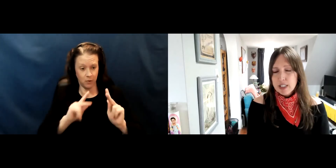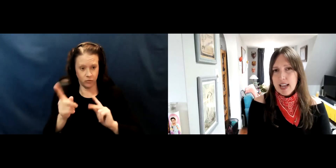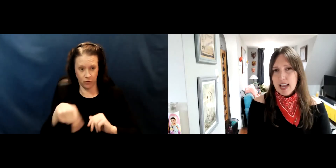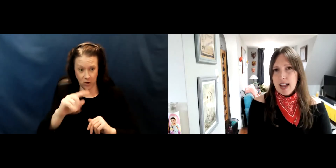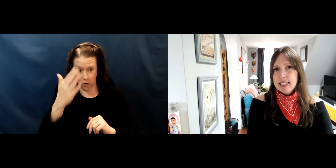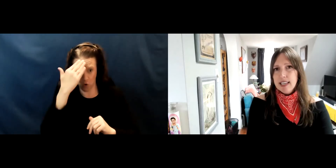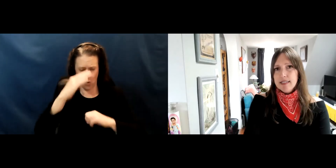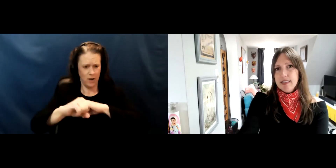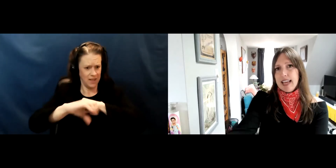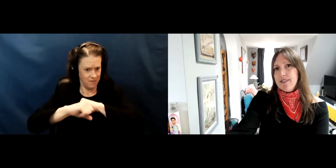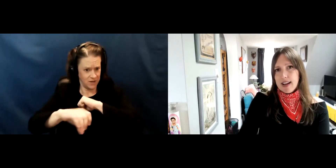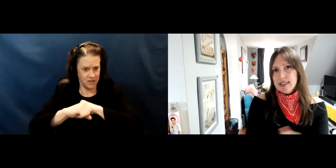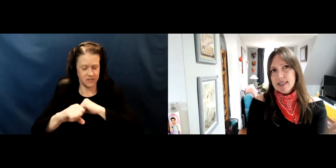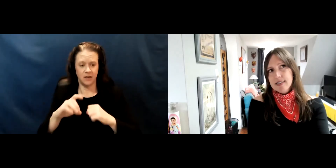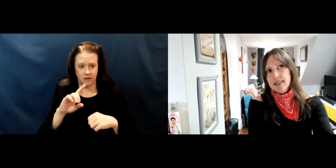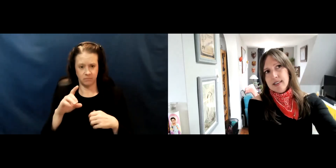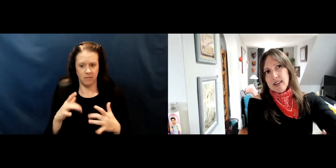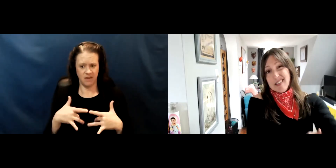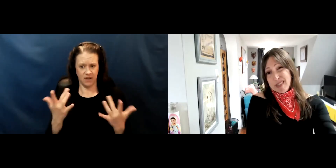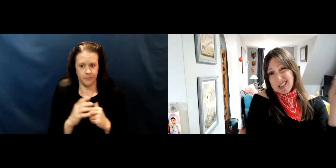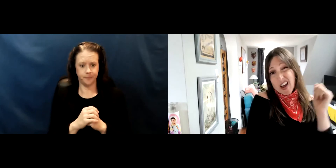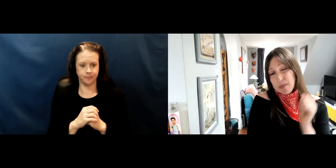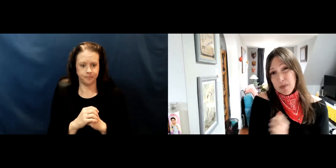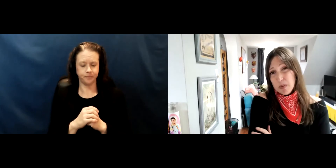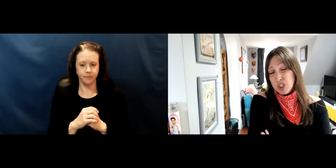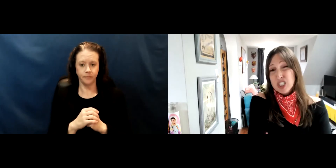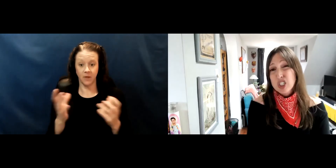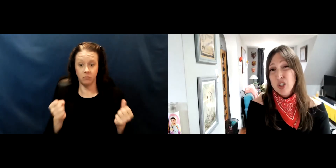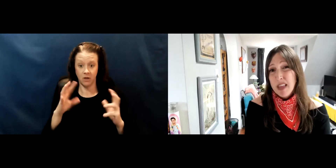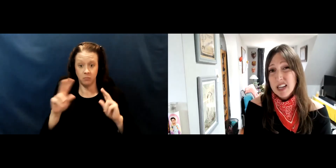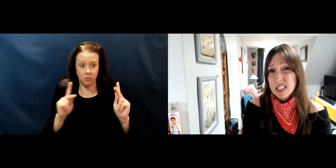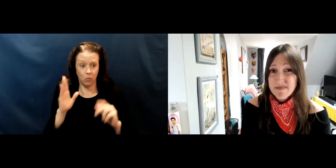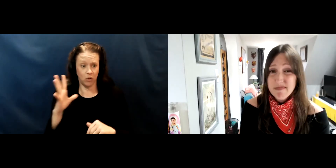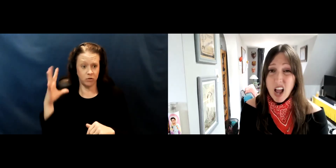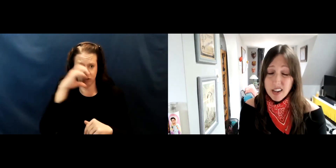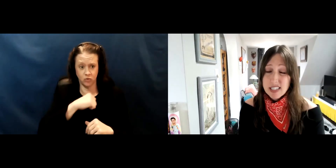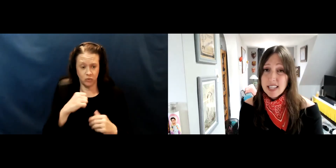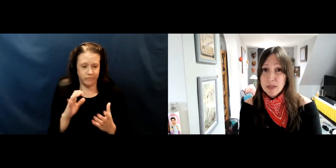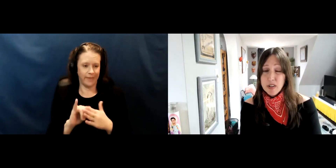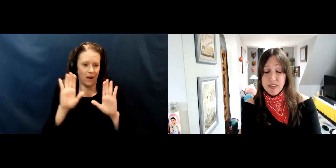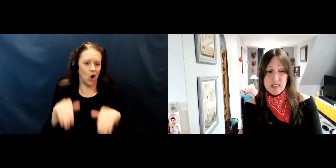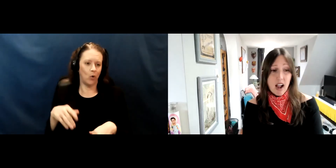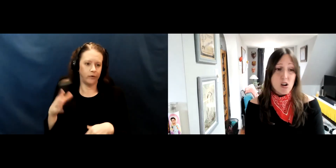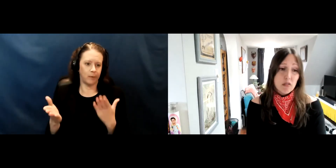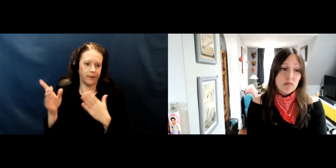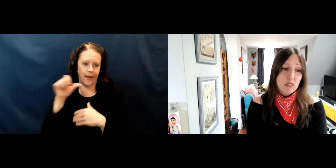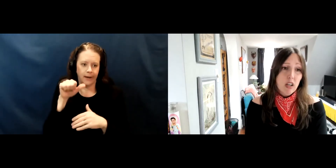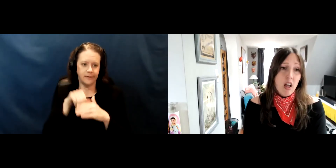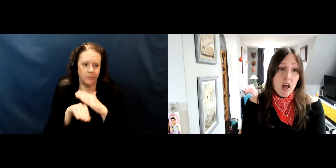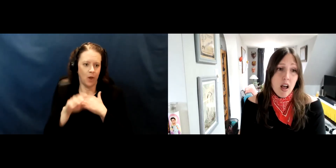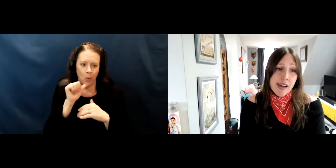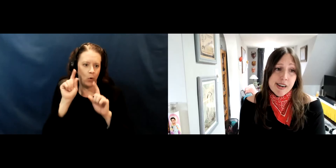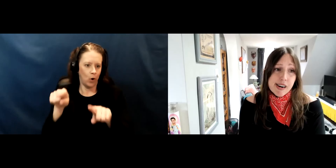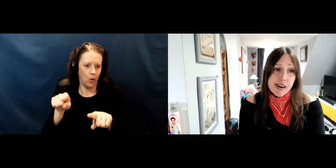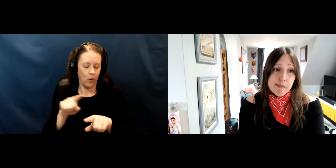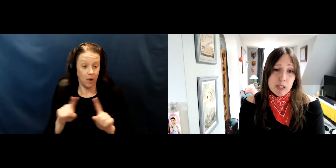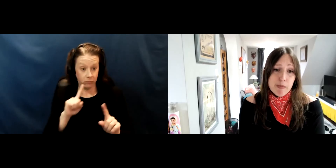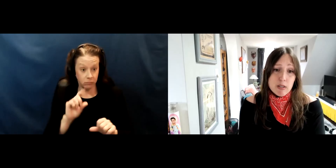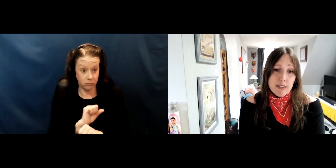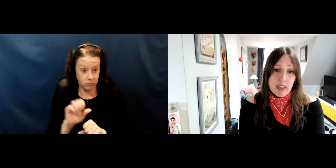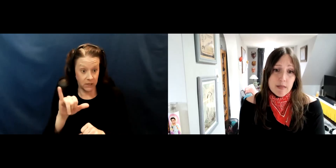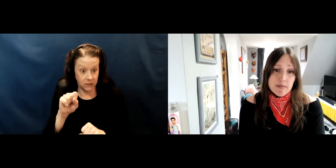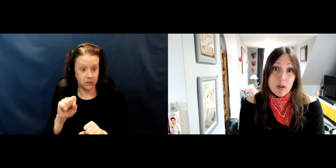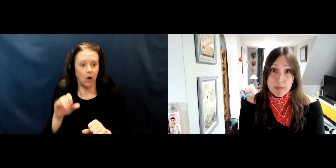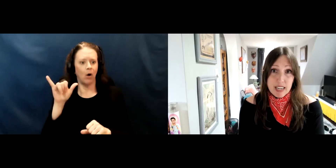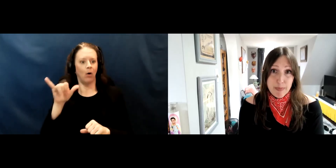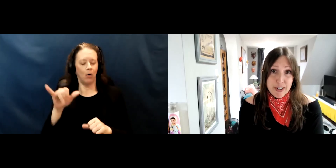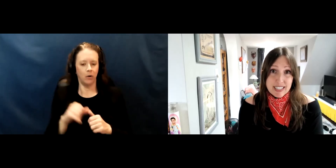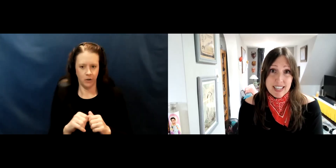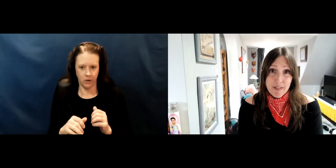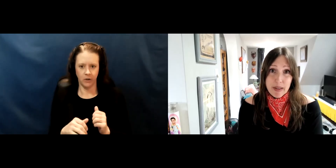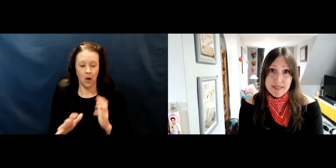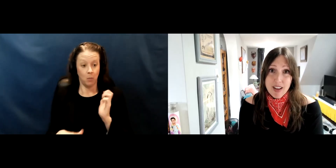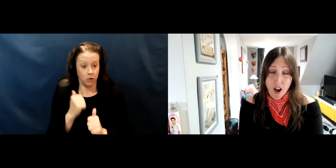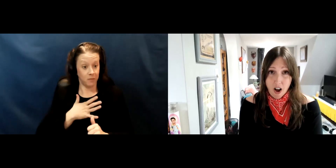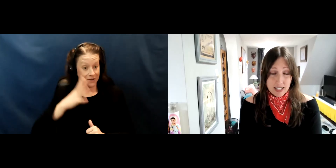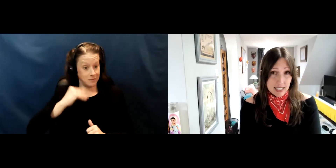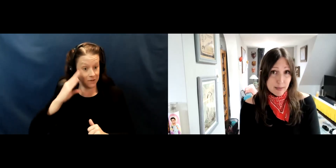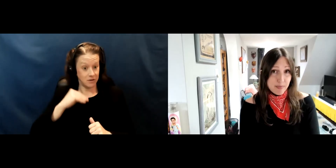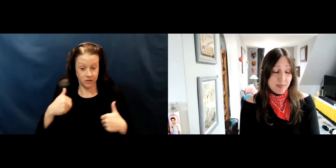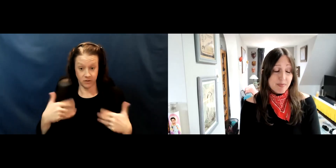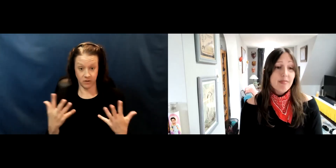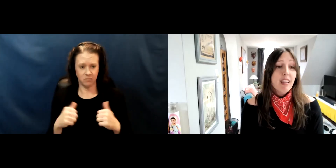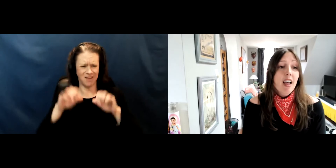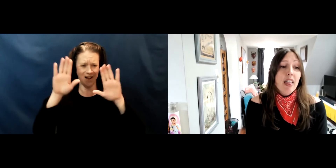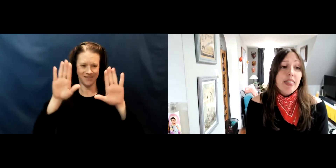advertising an event. Because a lot of people would just assume